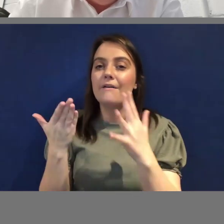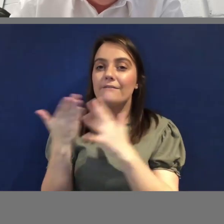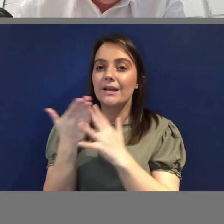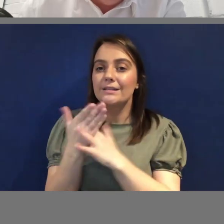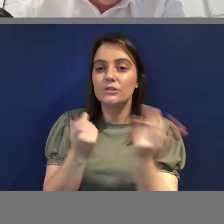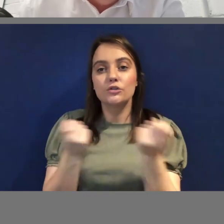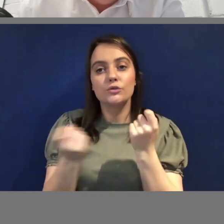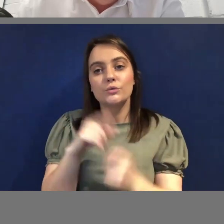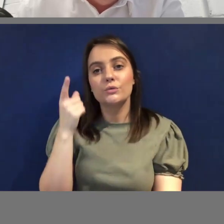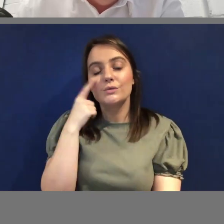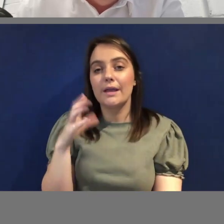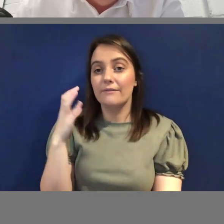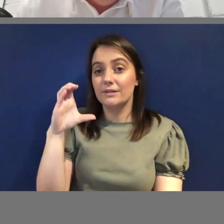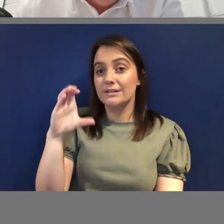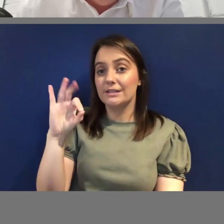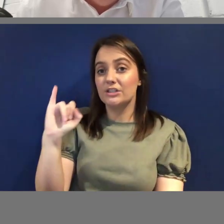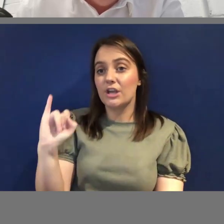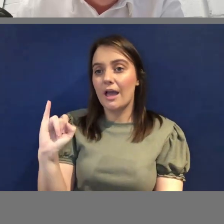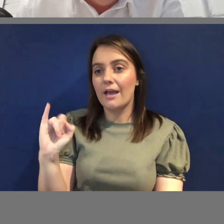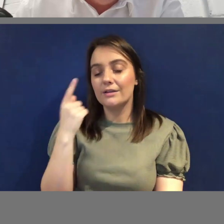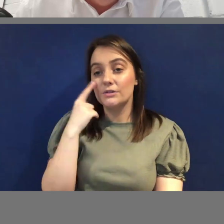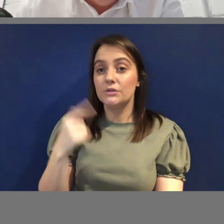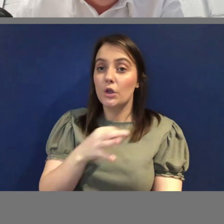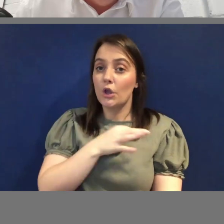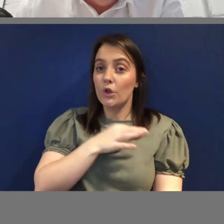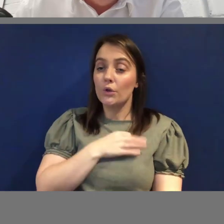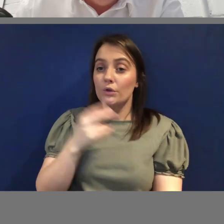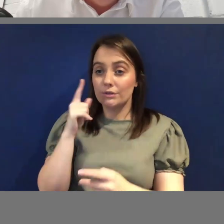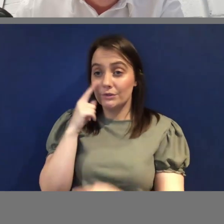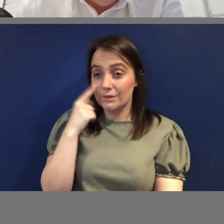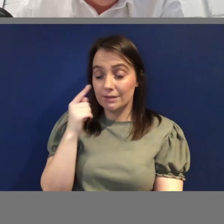we have a CGI and again we you can see you've got good visual contrast between the door and the wall